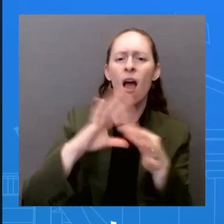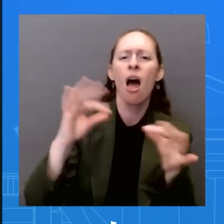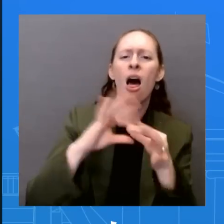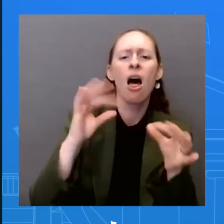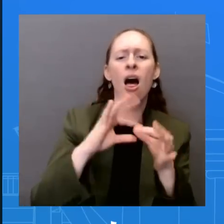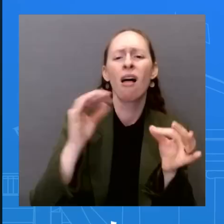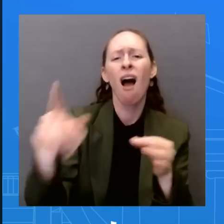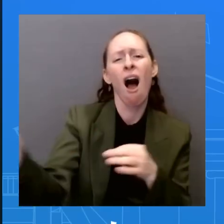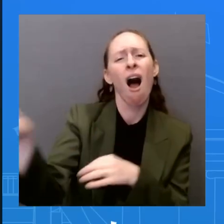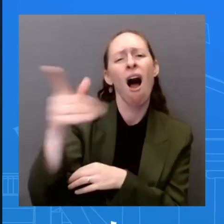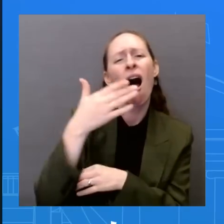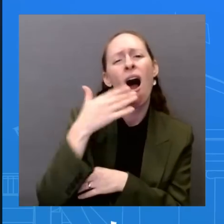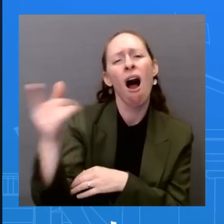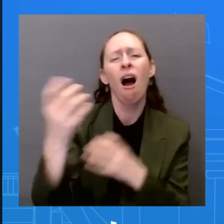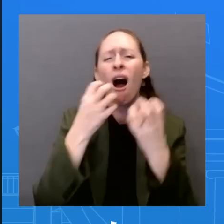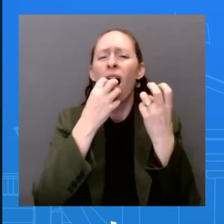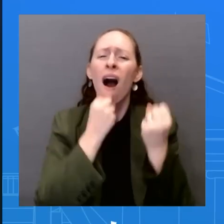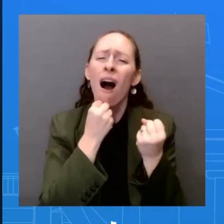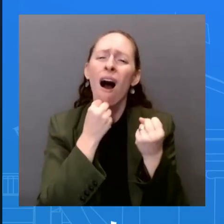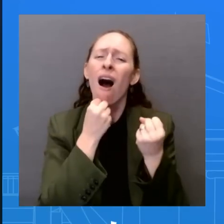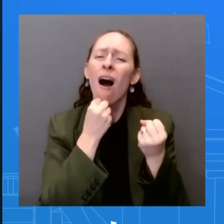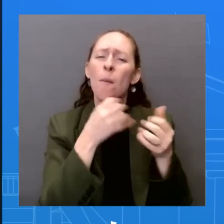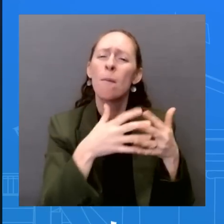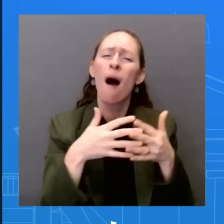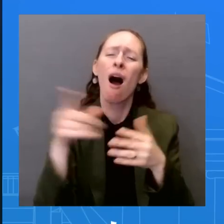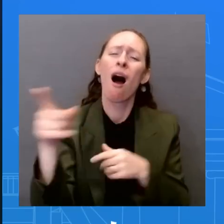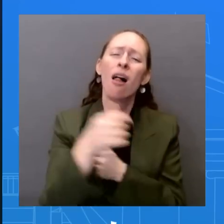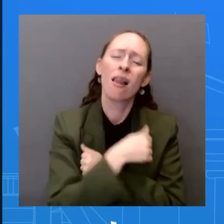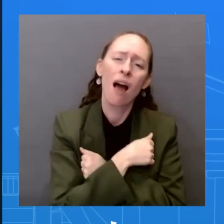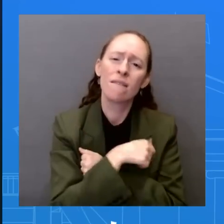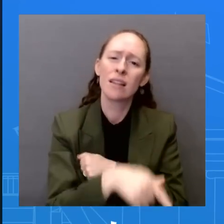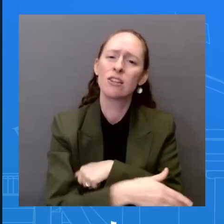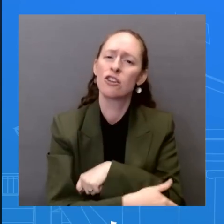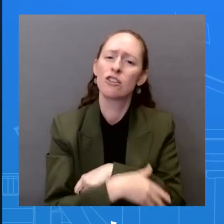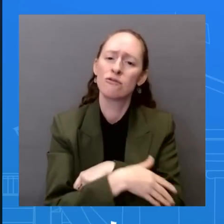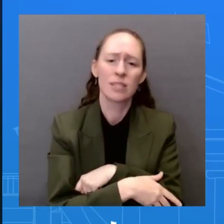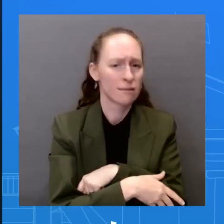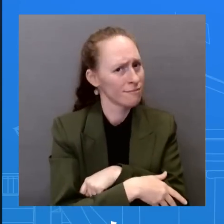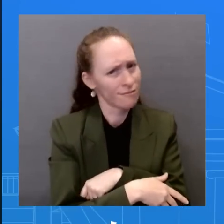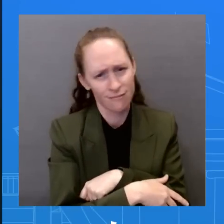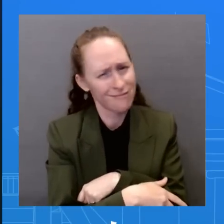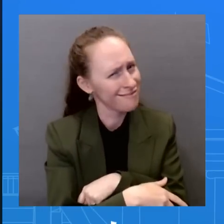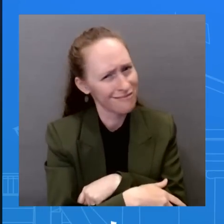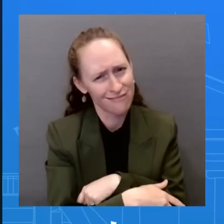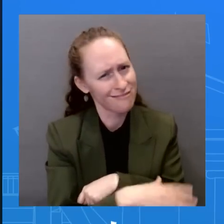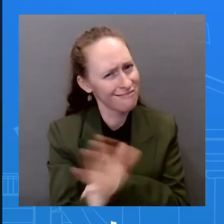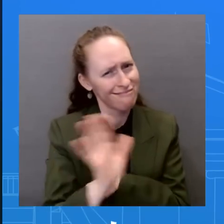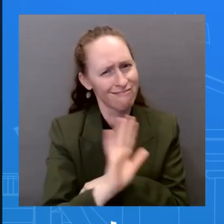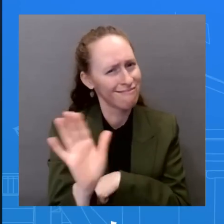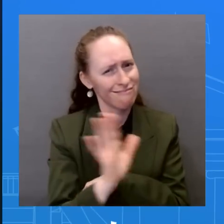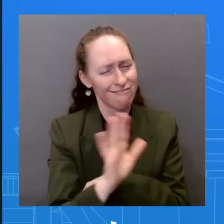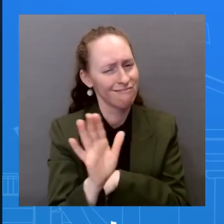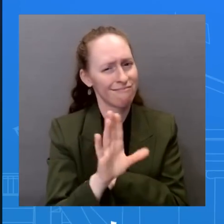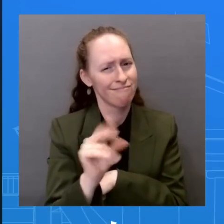and from that extreme part of -- of the party. And so, that's what he was talking about.